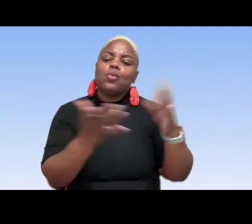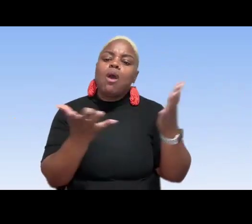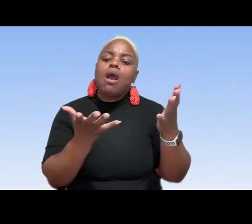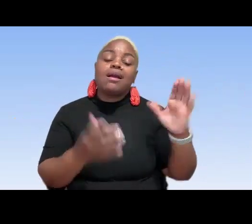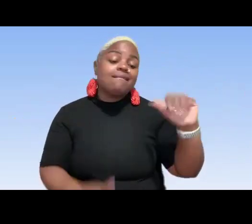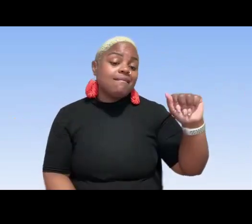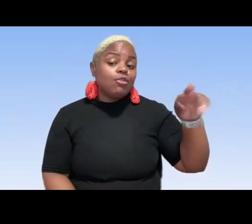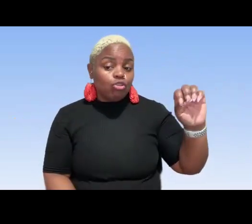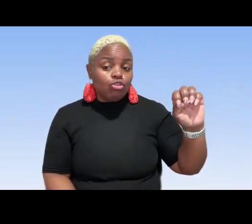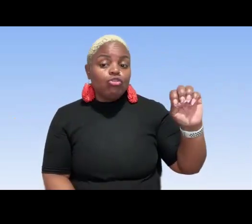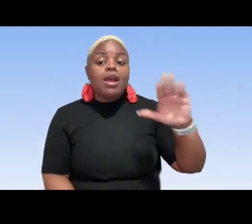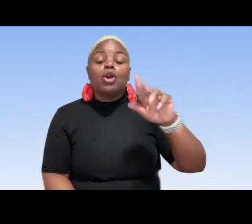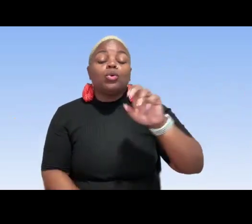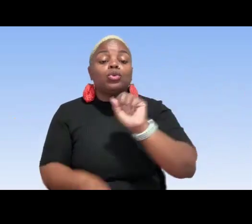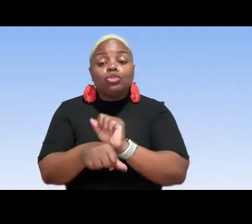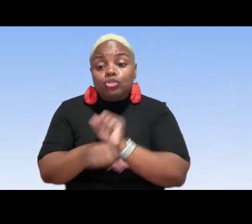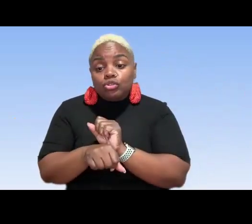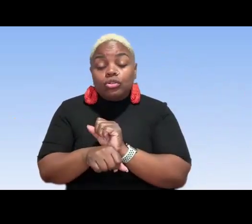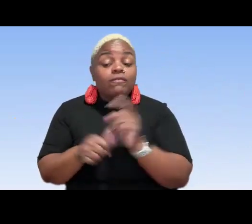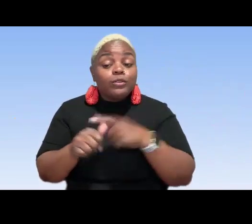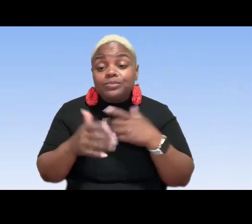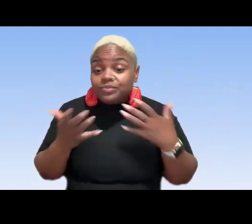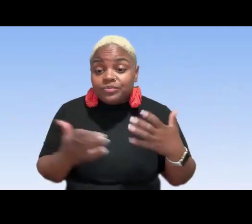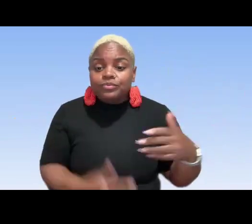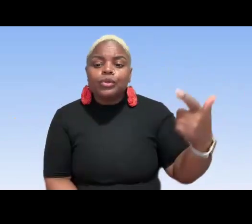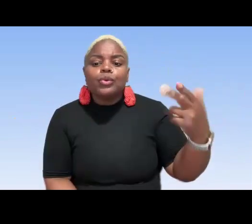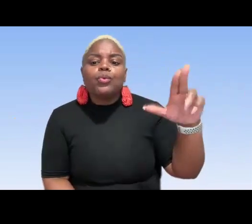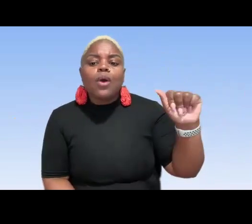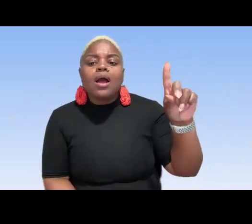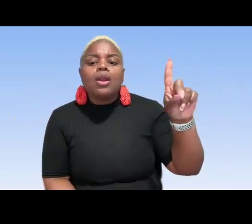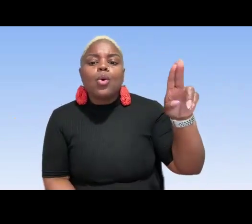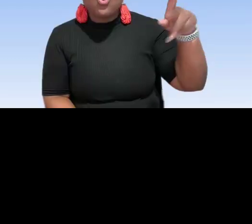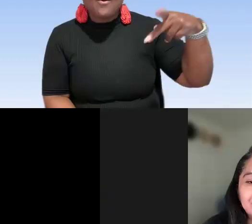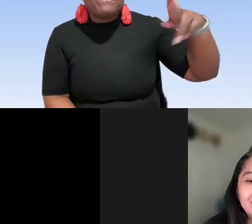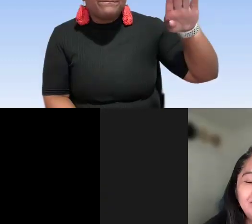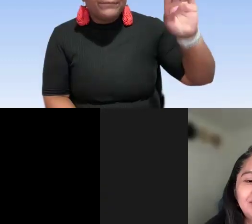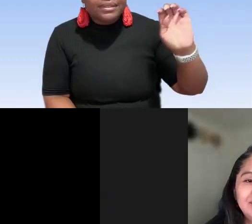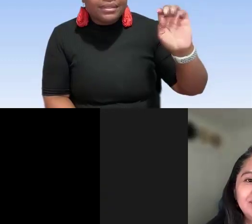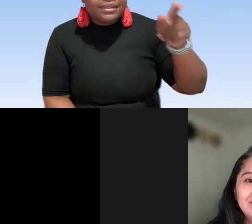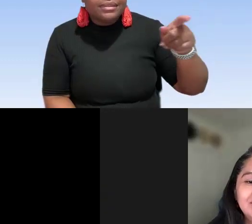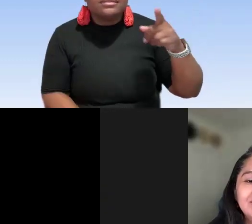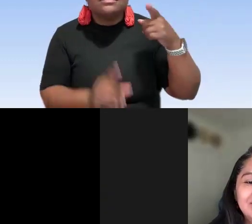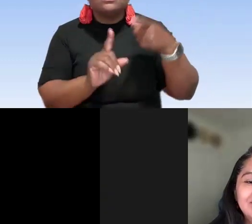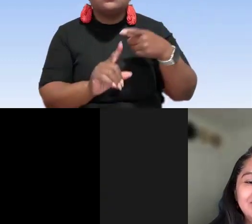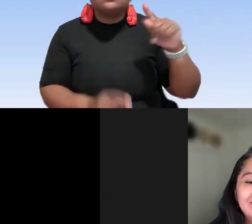Let's start off with Guadalupe, then we'll go to Phacelia, and Maria, and we have about three minutes each.